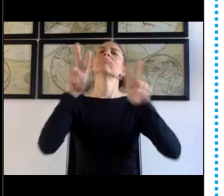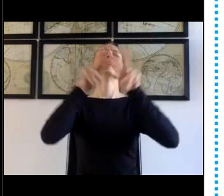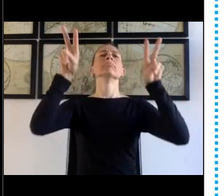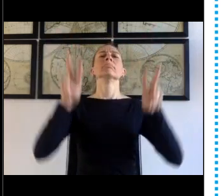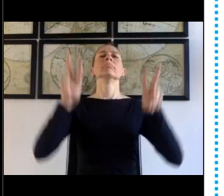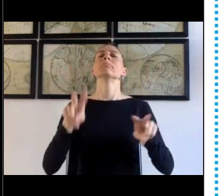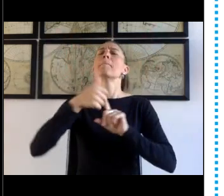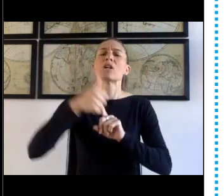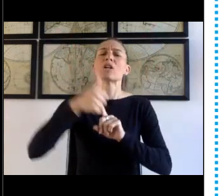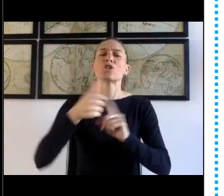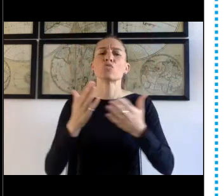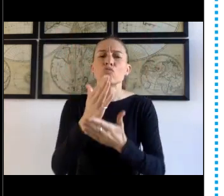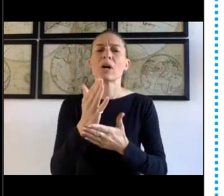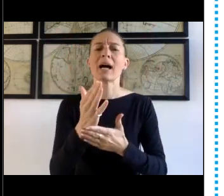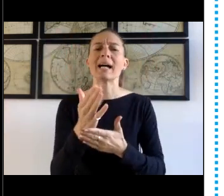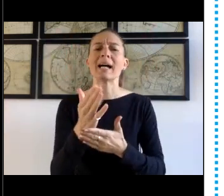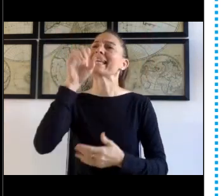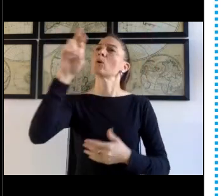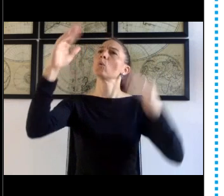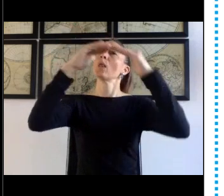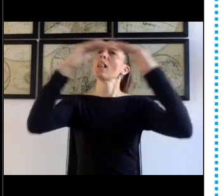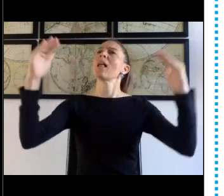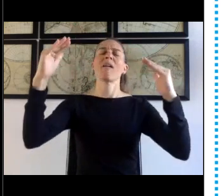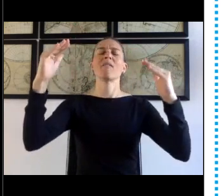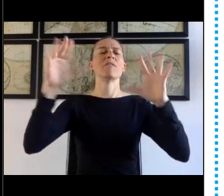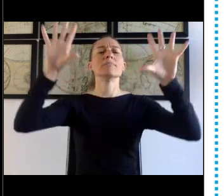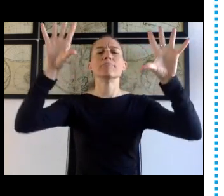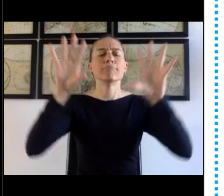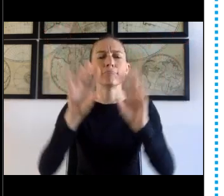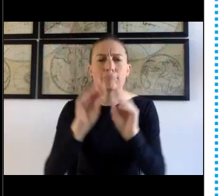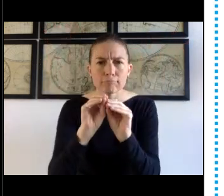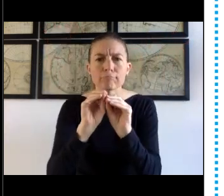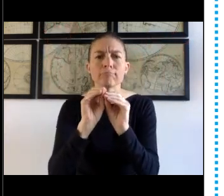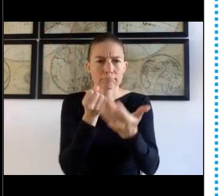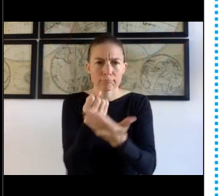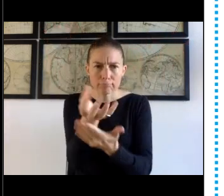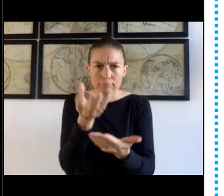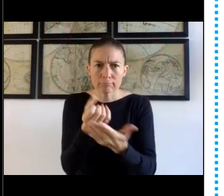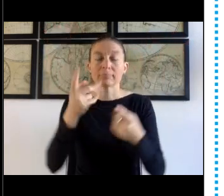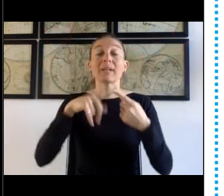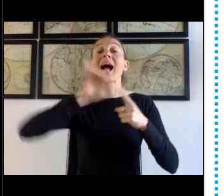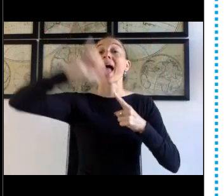and these are nominally air, rail, bus and coach